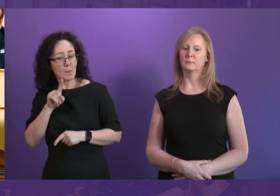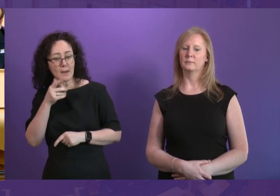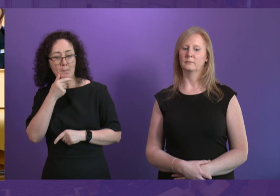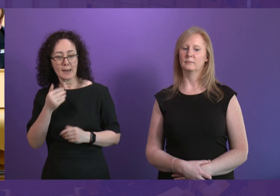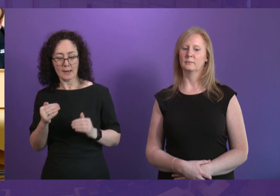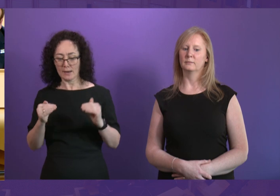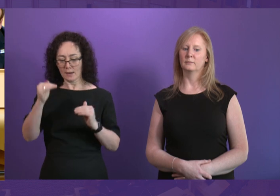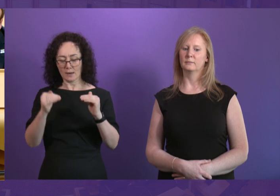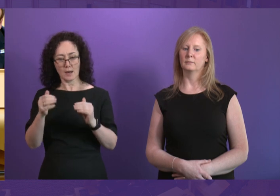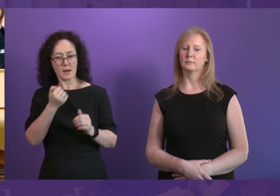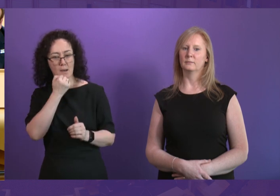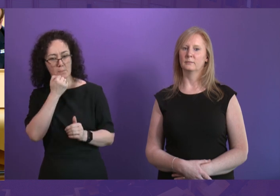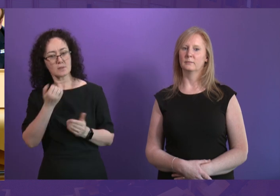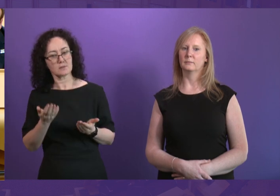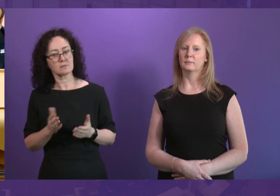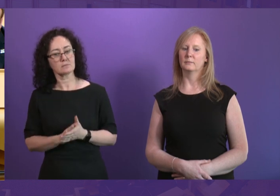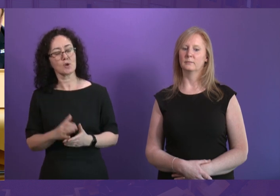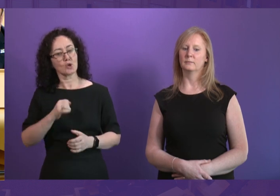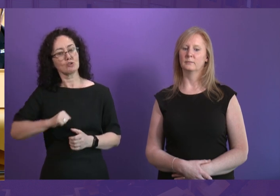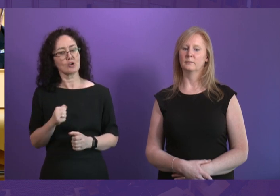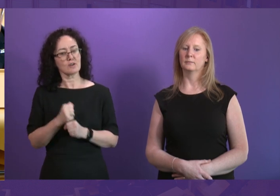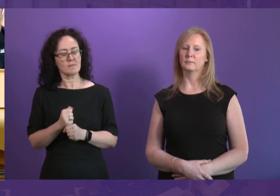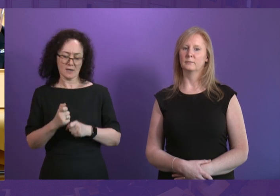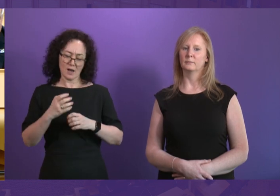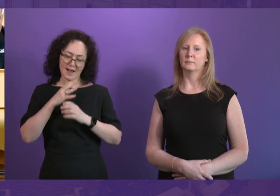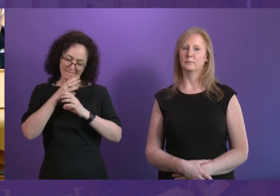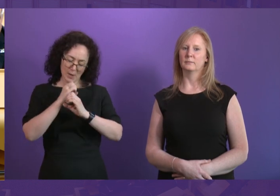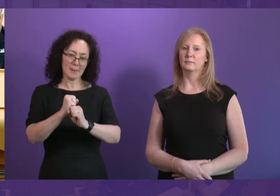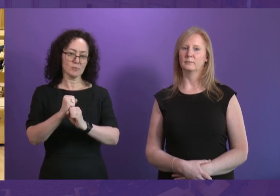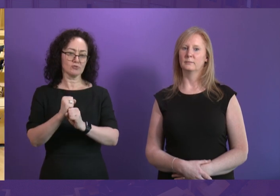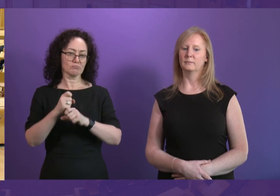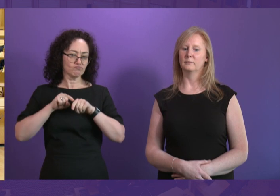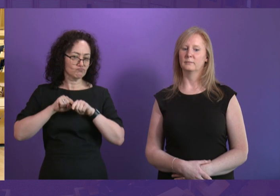to doing so and to encouraging other employers to take similar action.